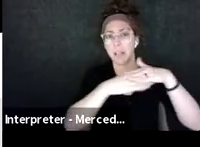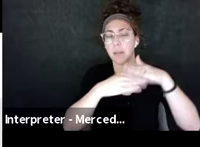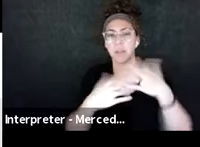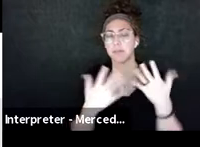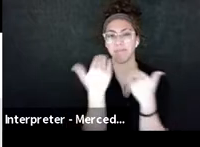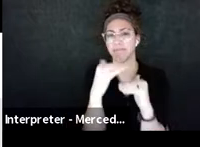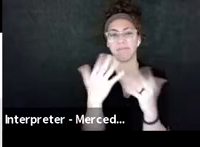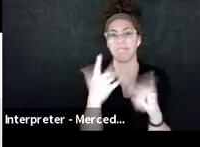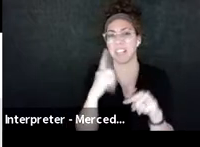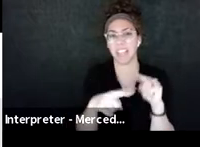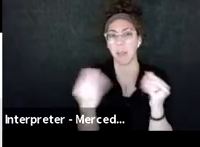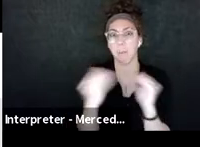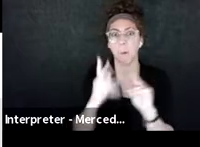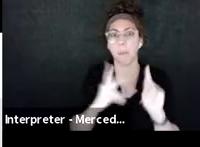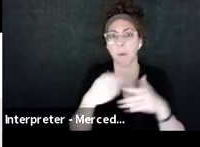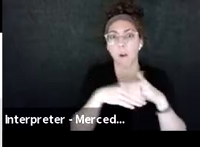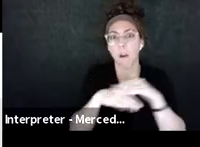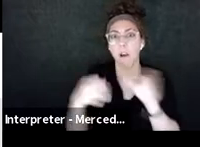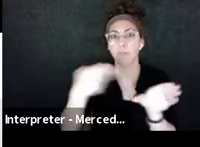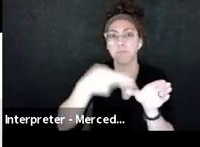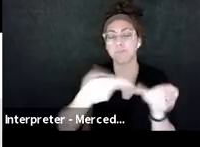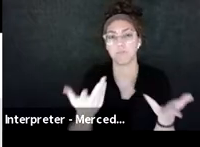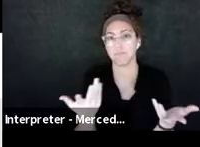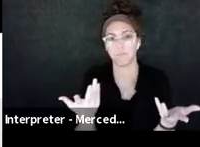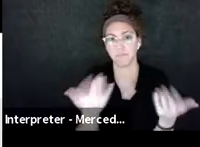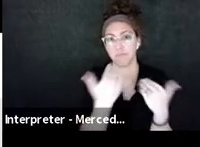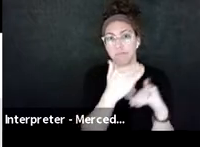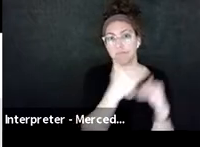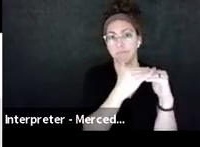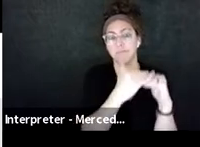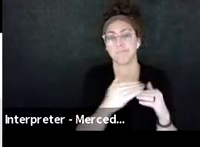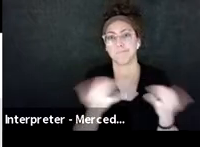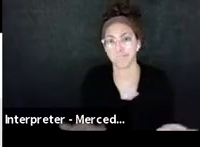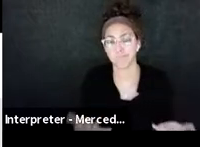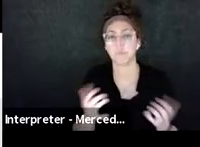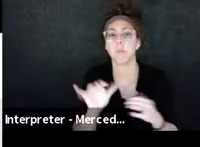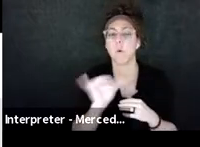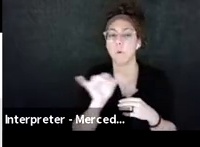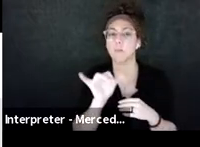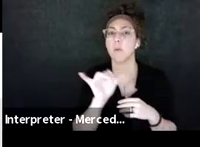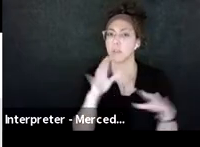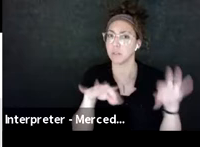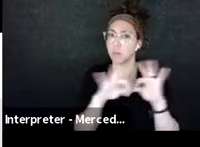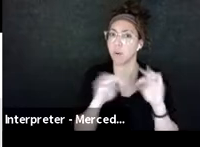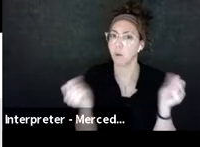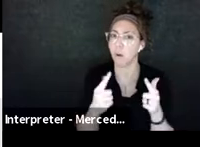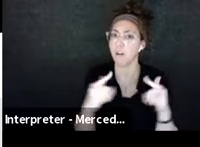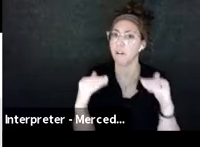maria.rodriguez: Here and for some other counties. So it also ensures that everyone that has has fair and equal access to services and supports.